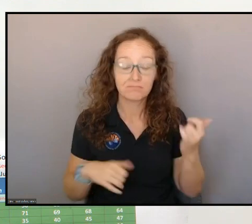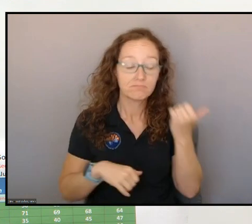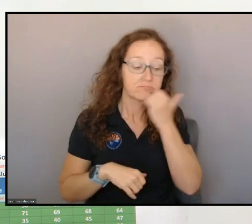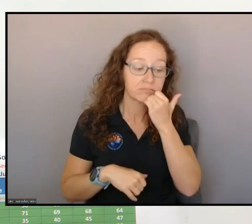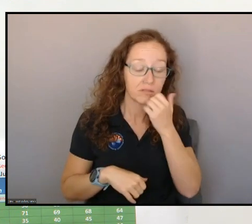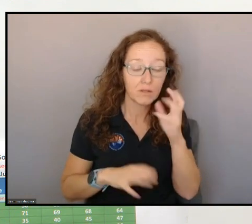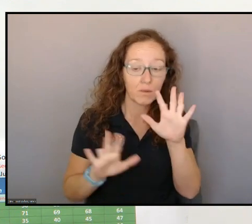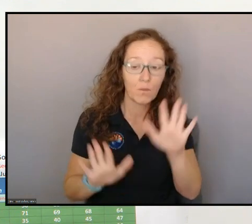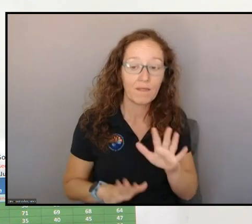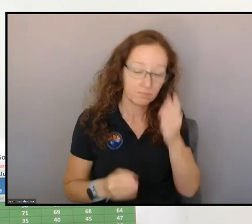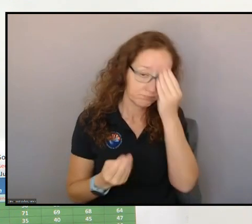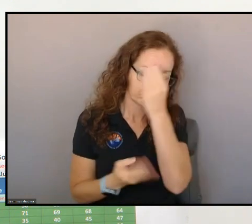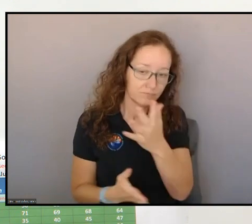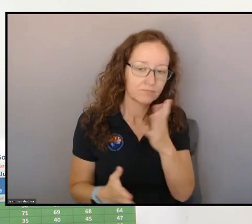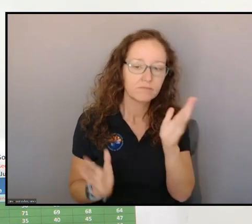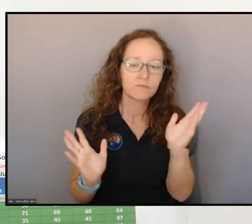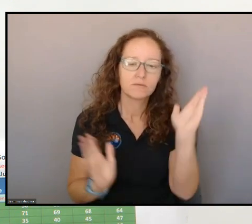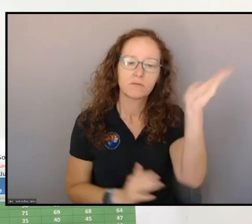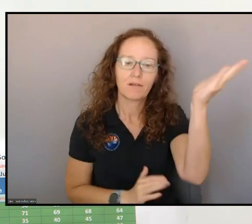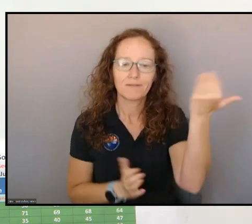guys tomorrow.